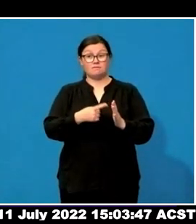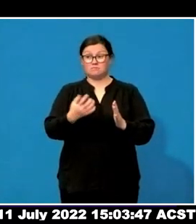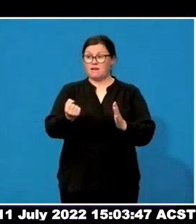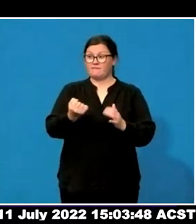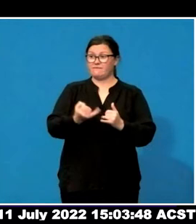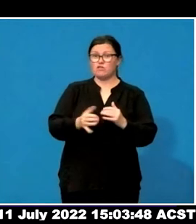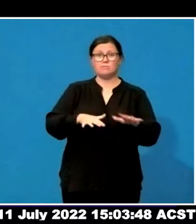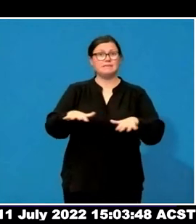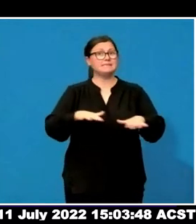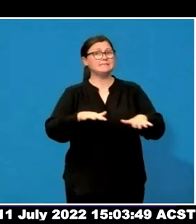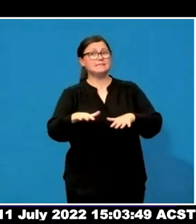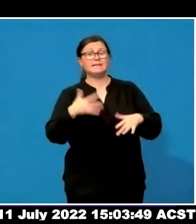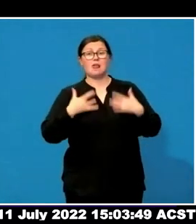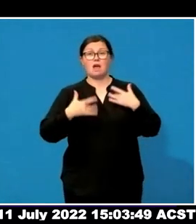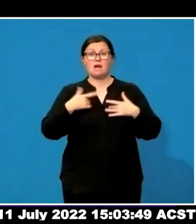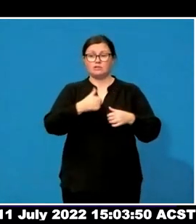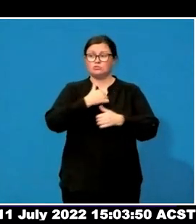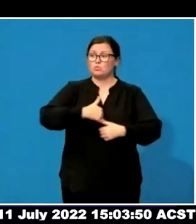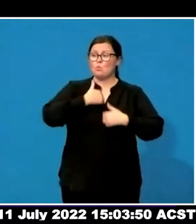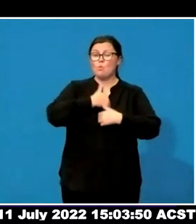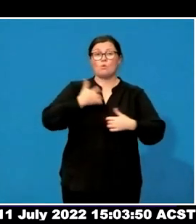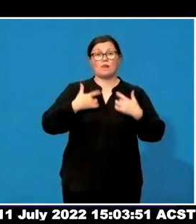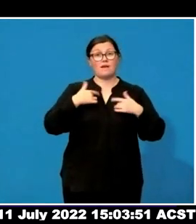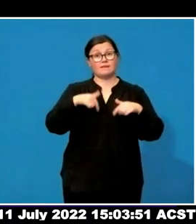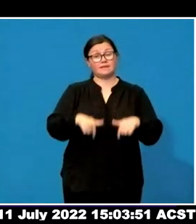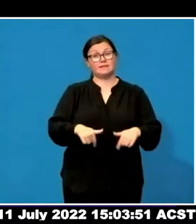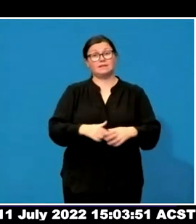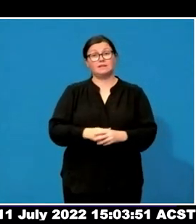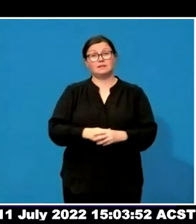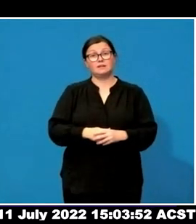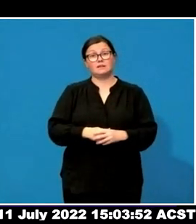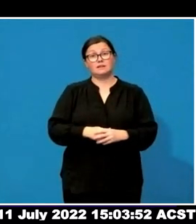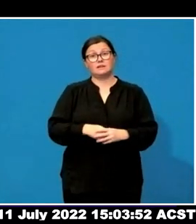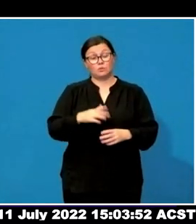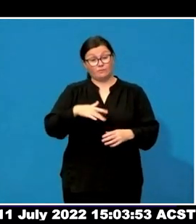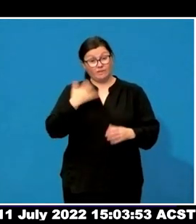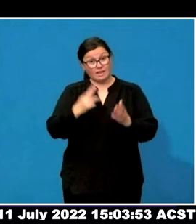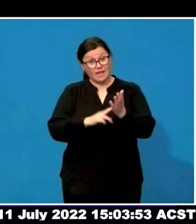Mmm. CHAIR: Is the NDIS working, then, for him in Alice Springs?